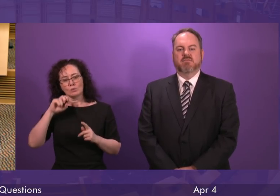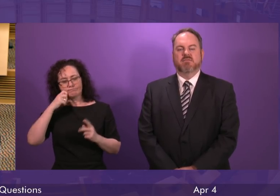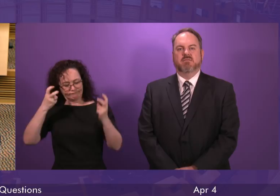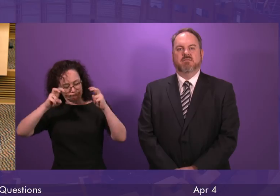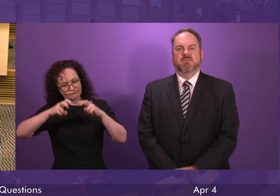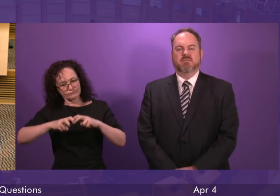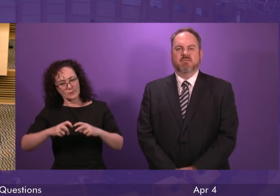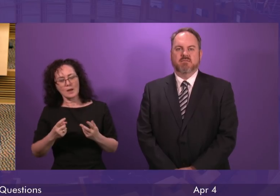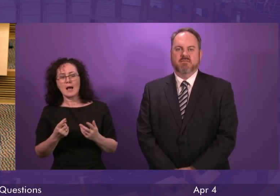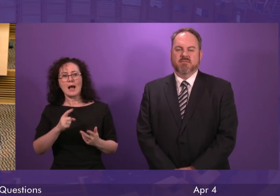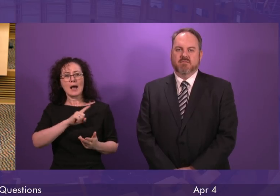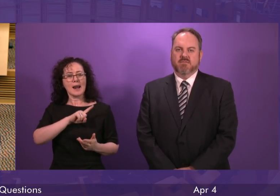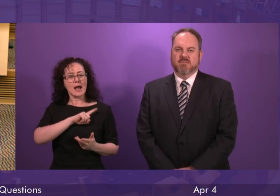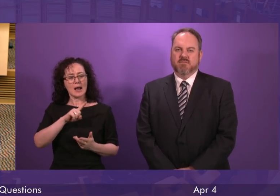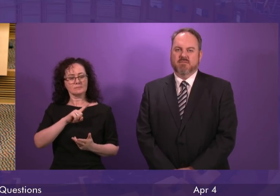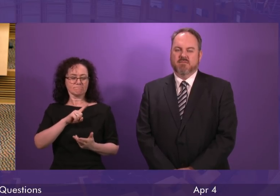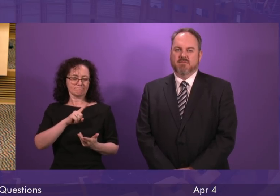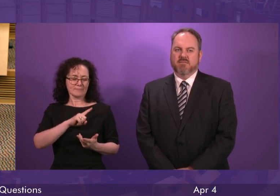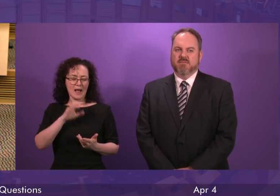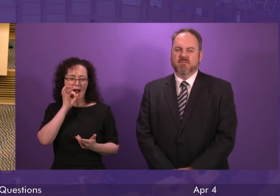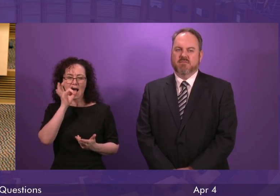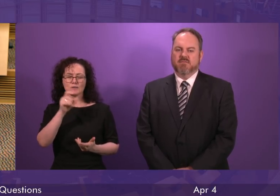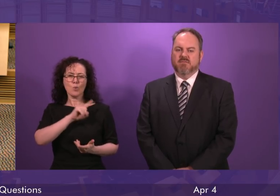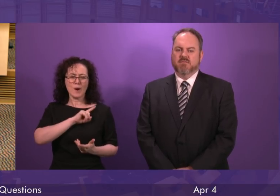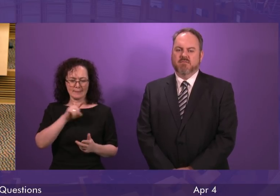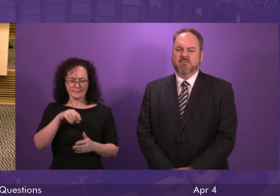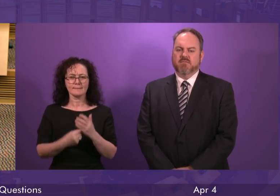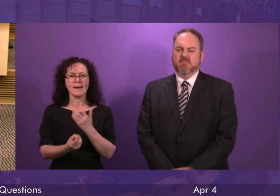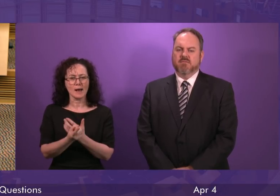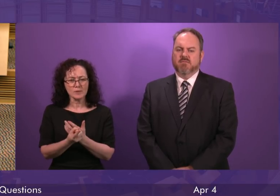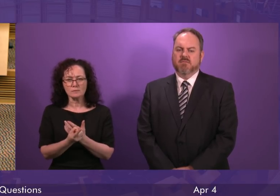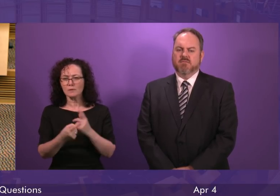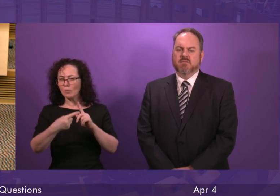good reasons or not and to take action. We take the issue extremely seriously, as I hope